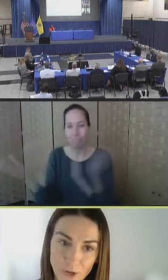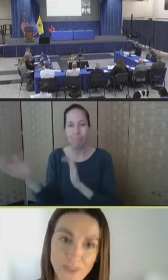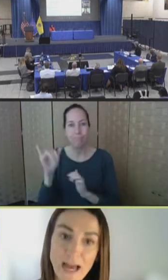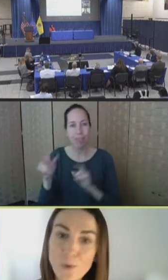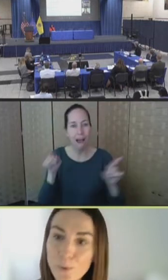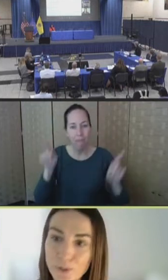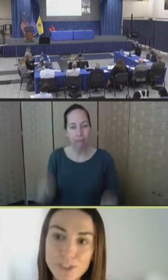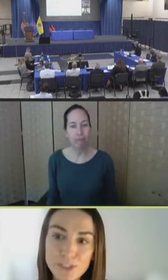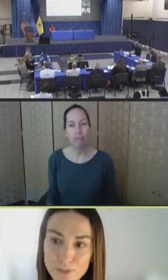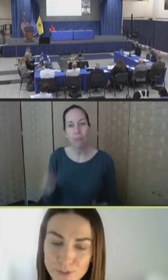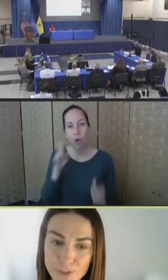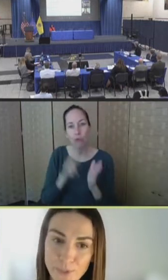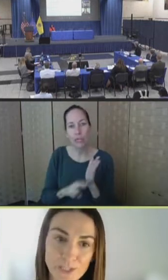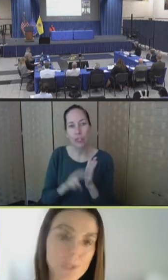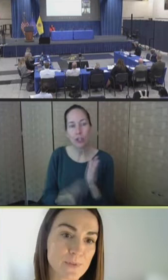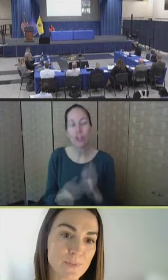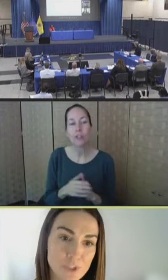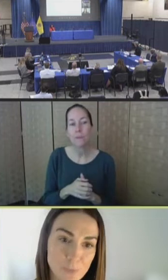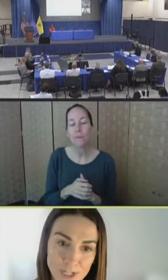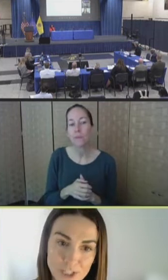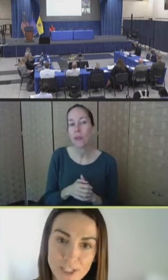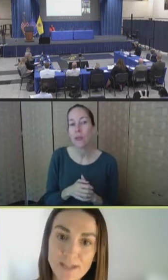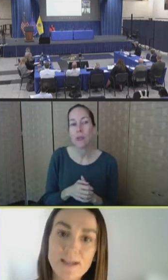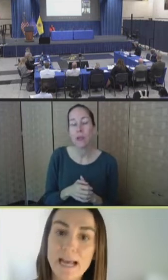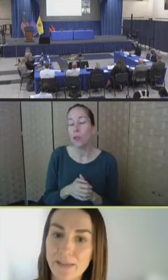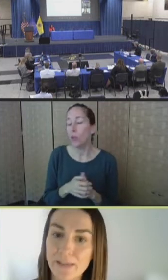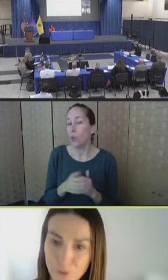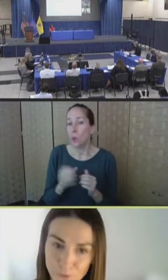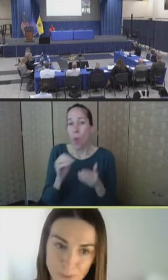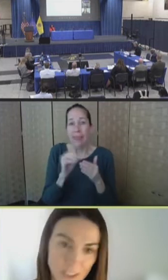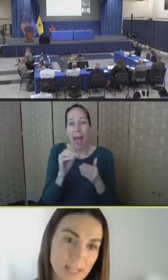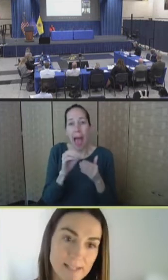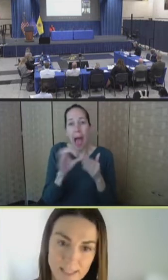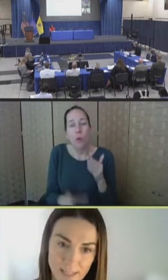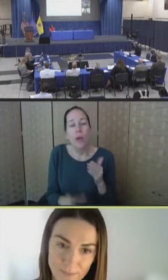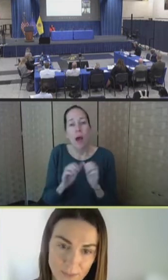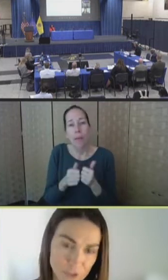health. How older adults are doing in terms of their depression, and their loneliness, and their